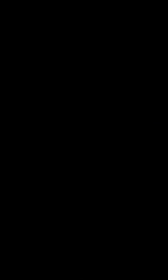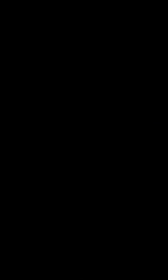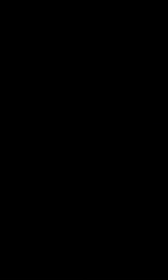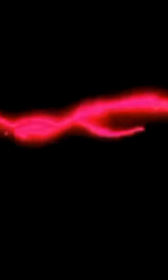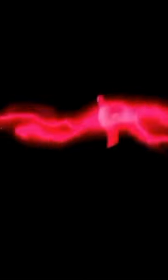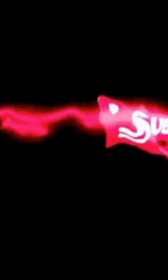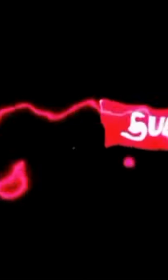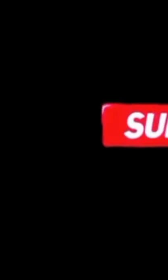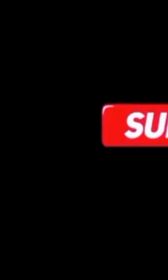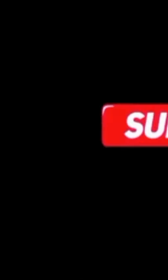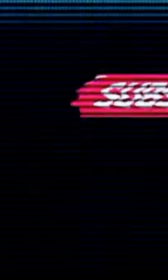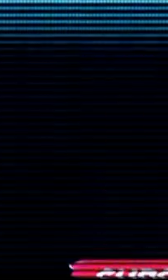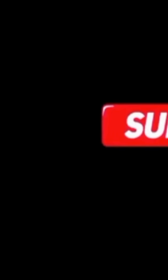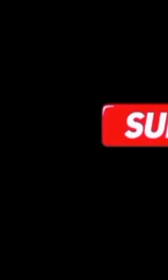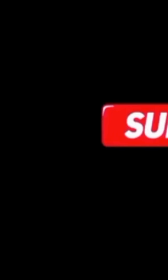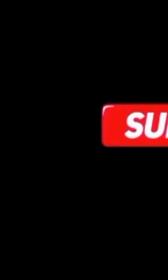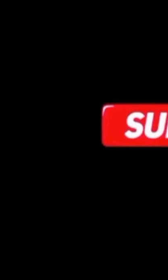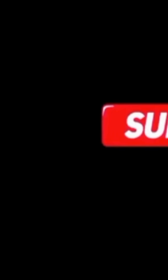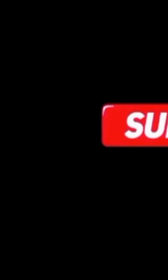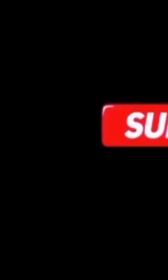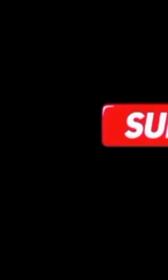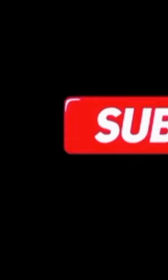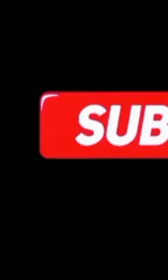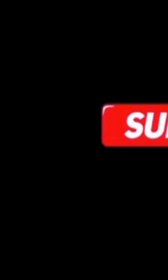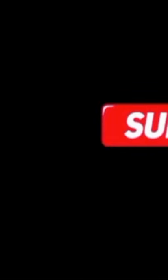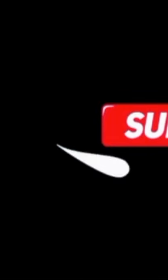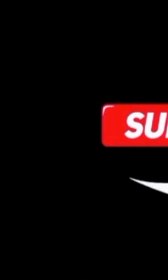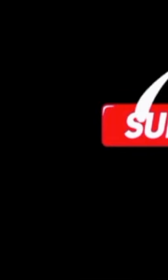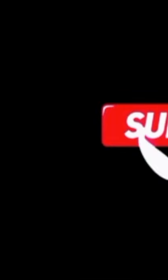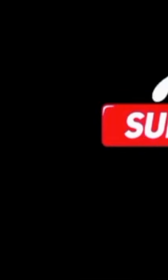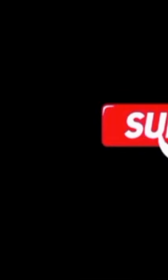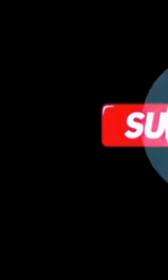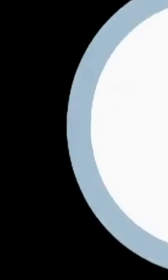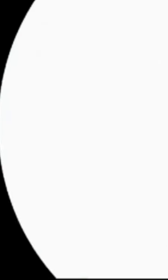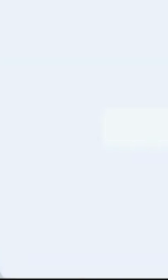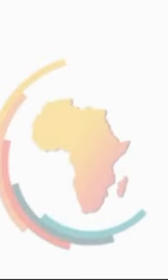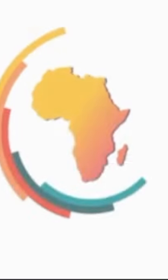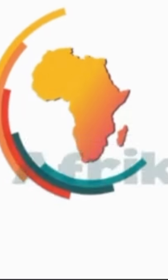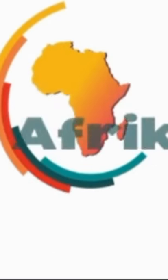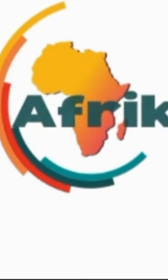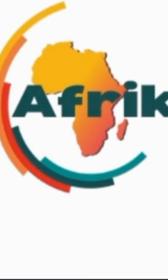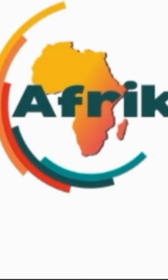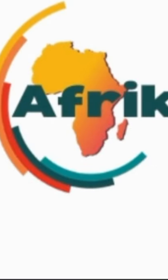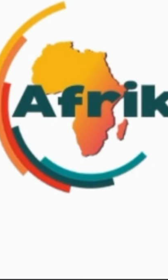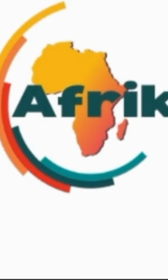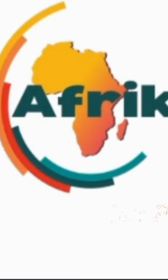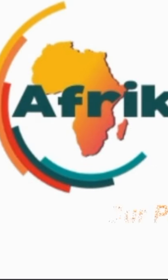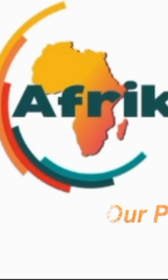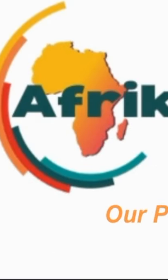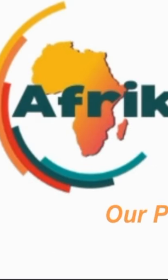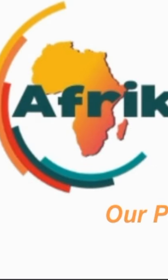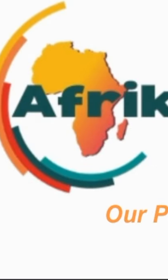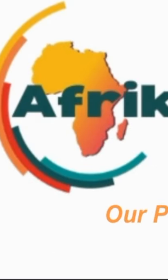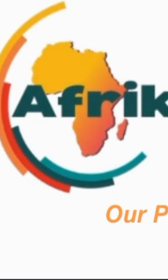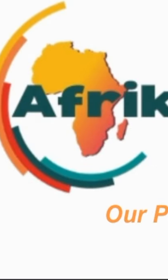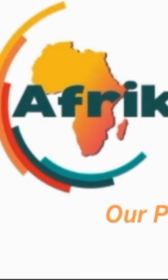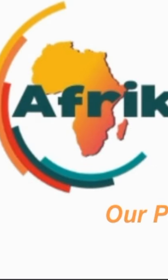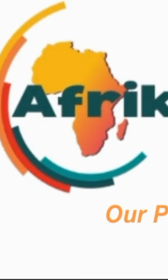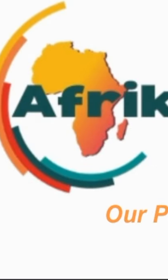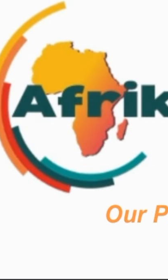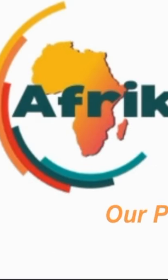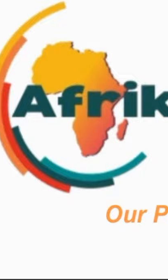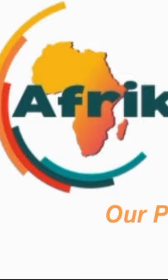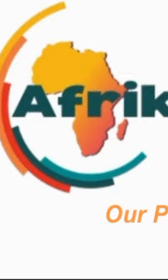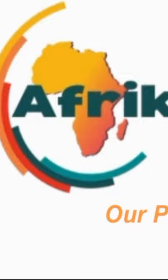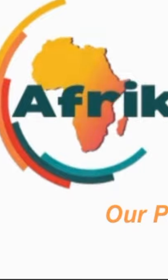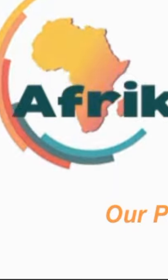do